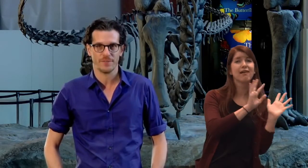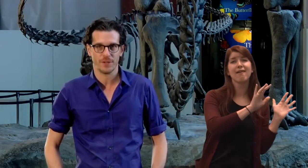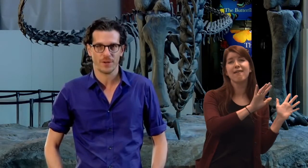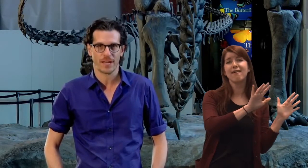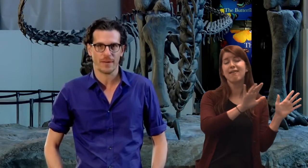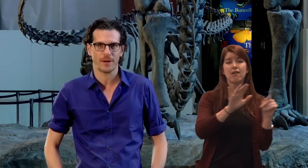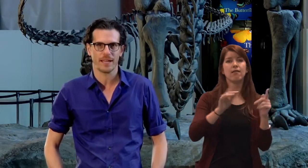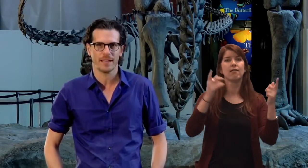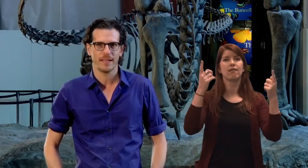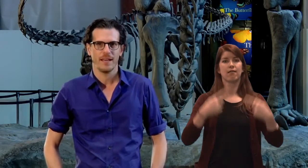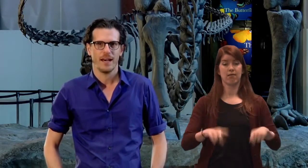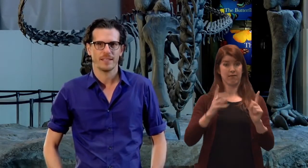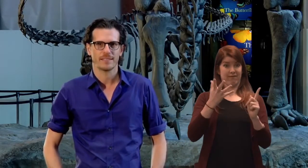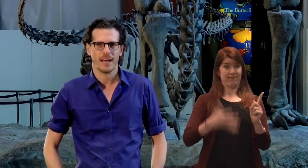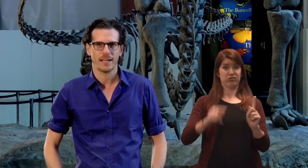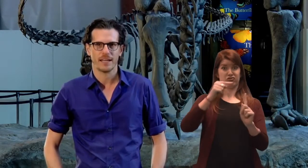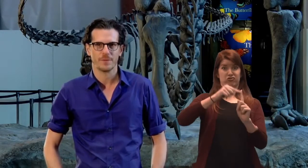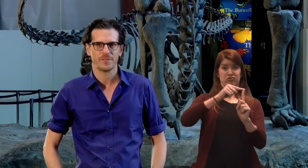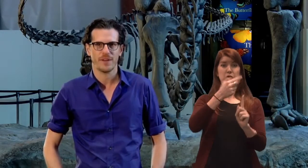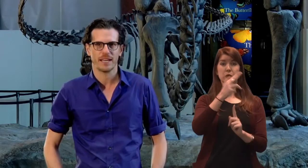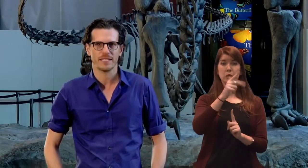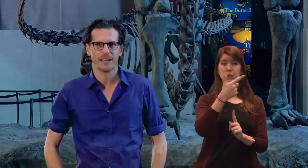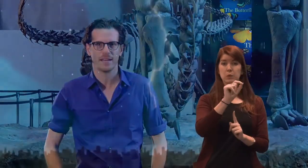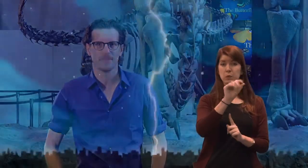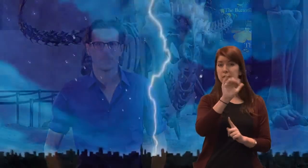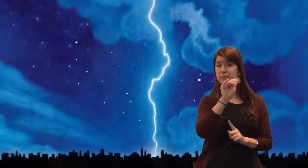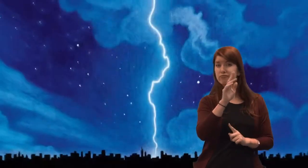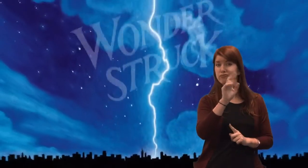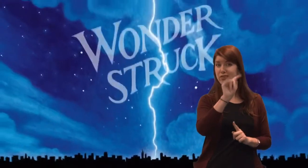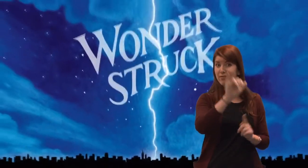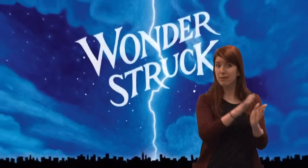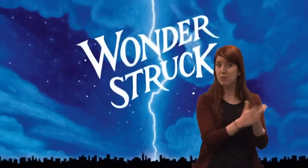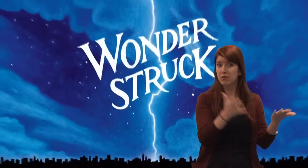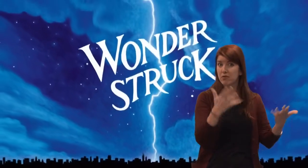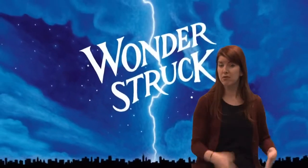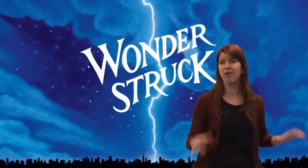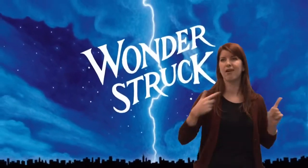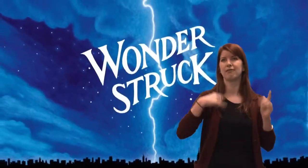of Hugo Cabret, I decided that it was finally time to write a book about this museum.